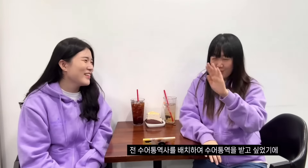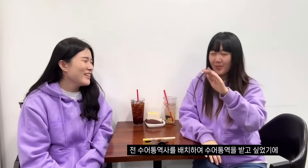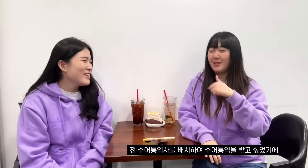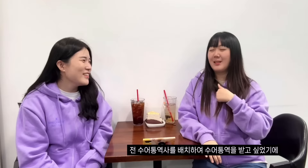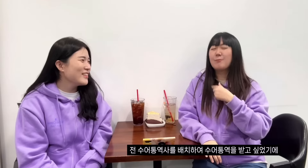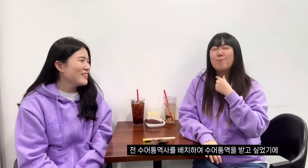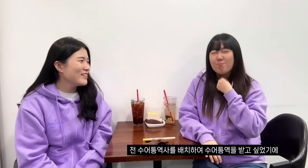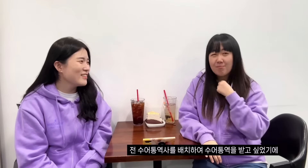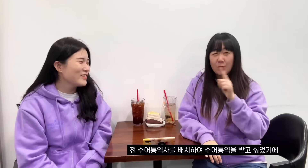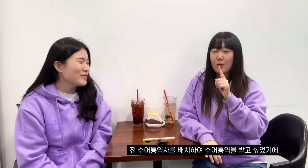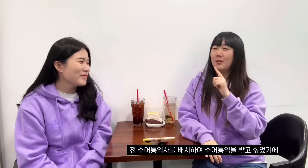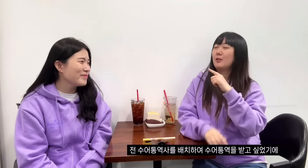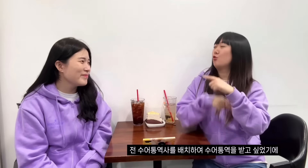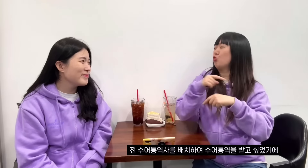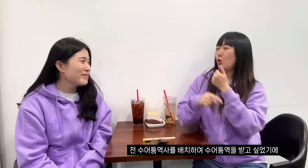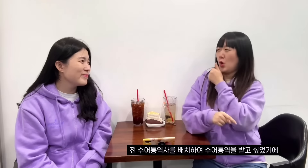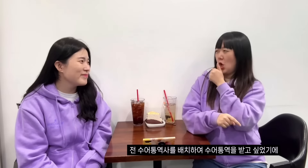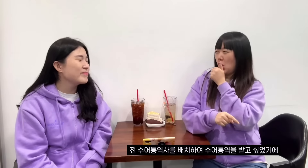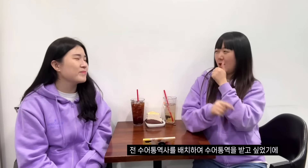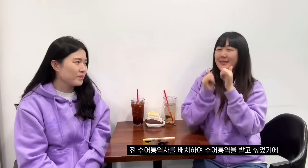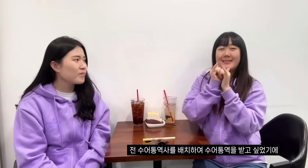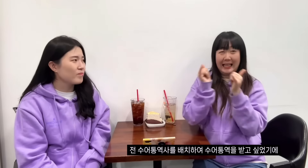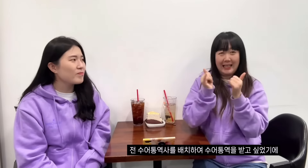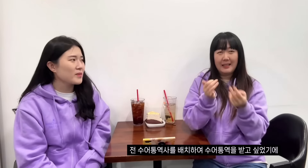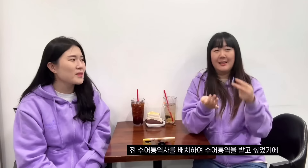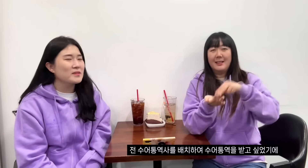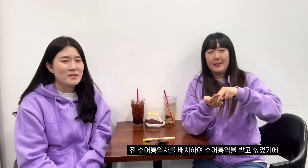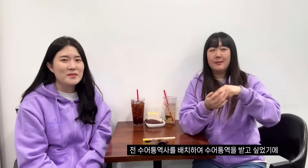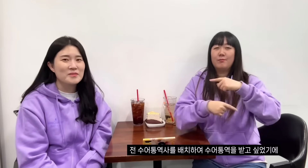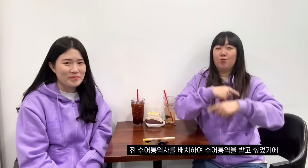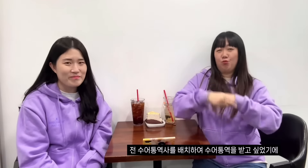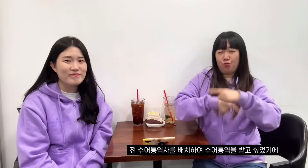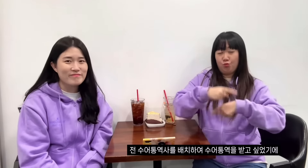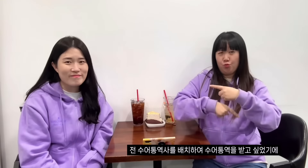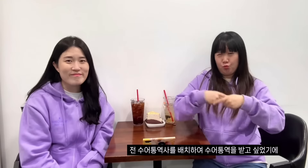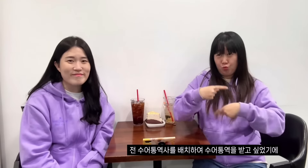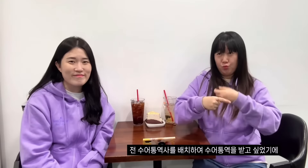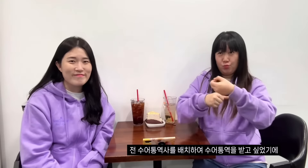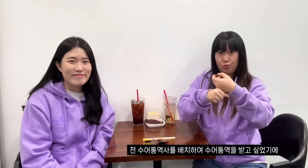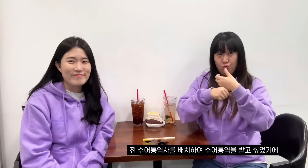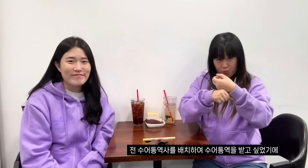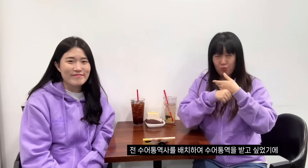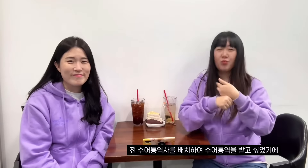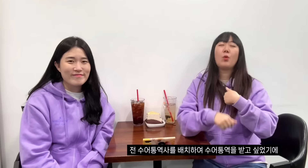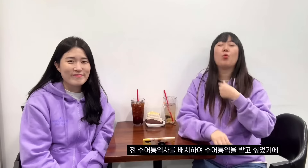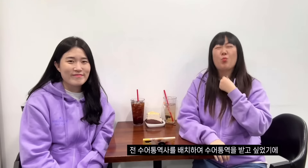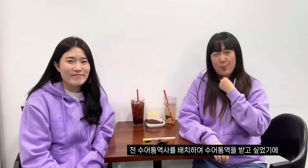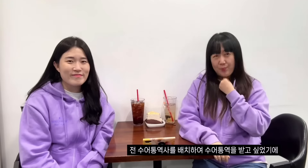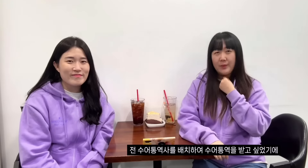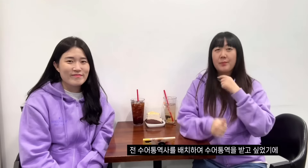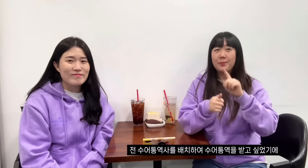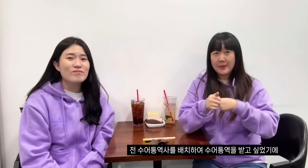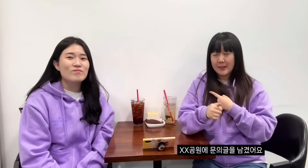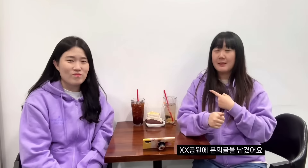I wanted to arrange a sign language interpreter to receive sign language interpretation,